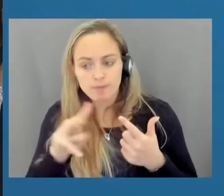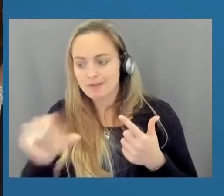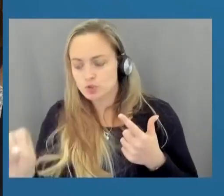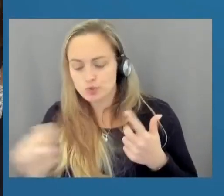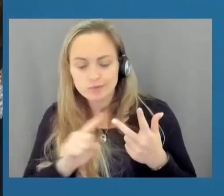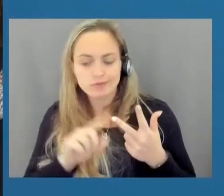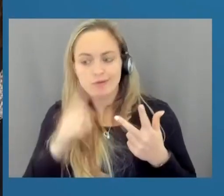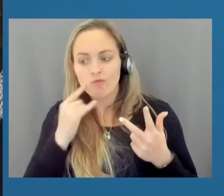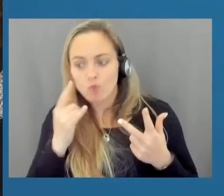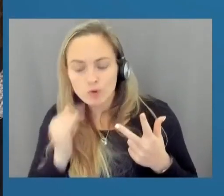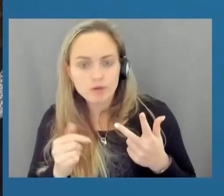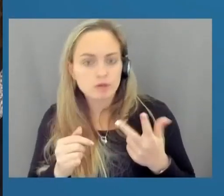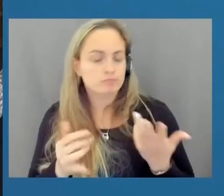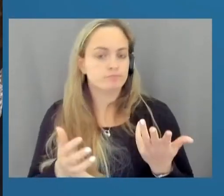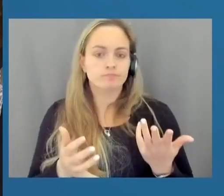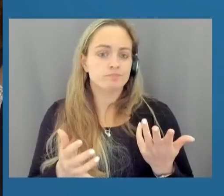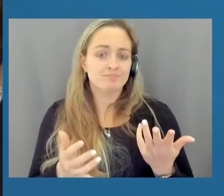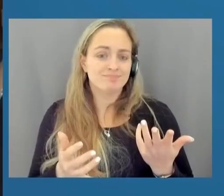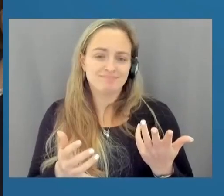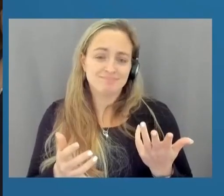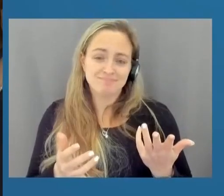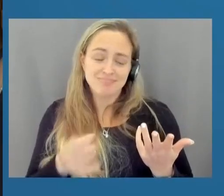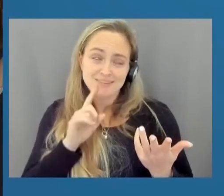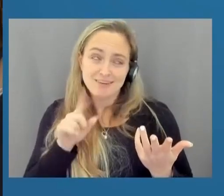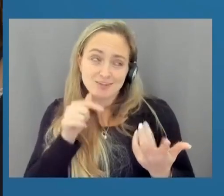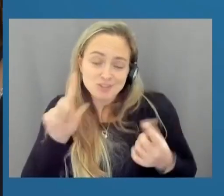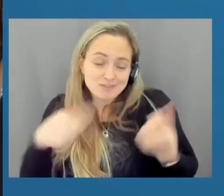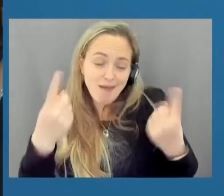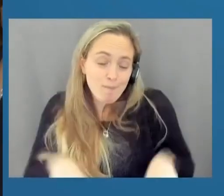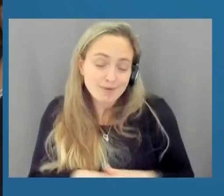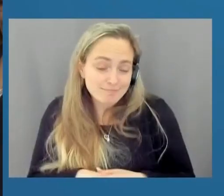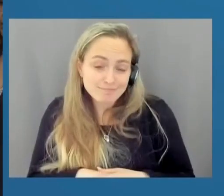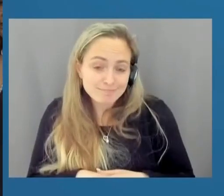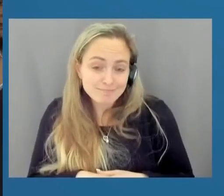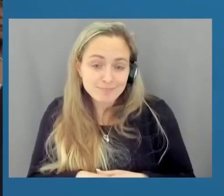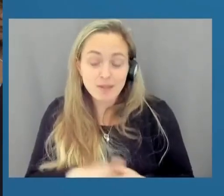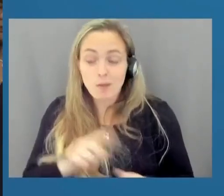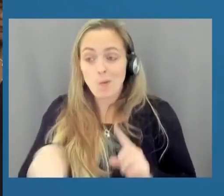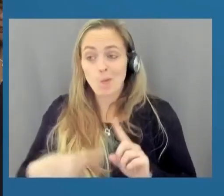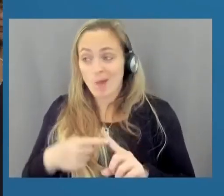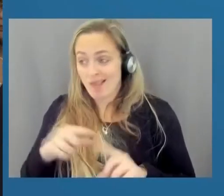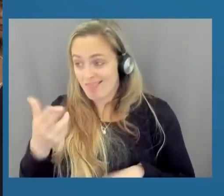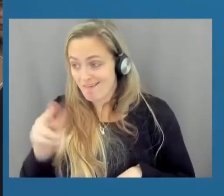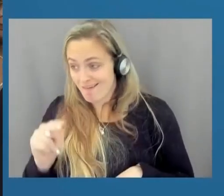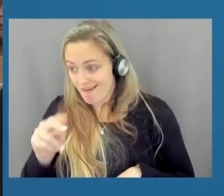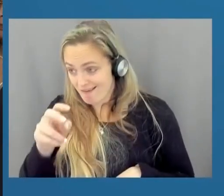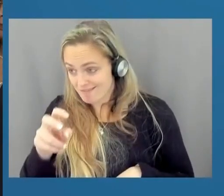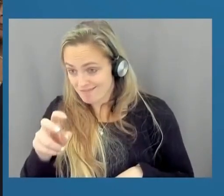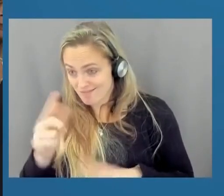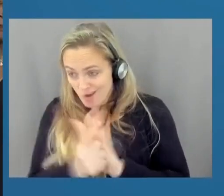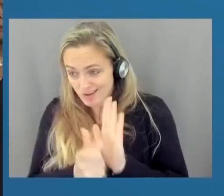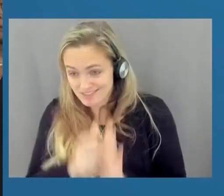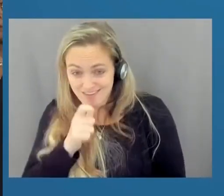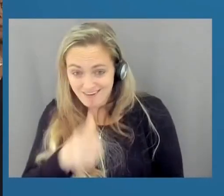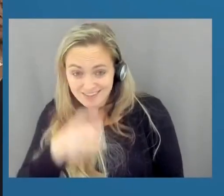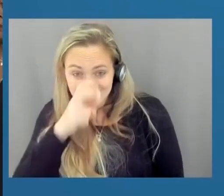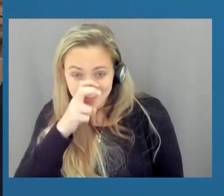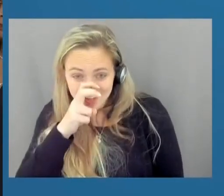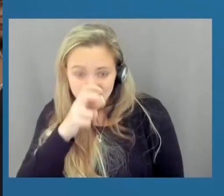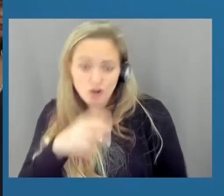It's not a coincidence that the gun violence is worse where the gun laws are worse, um, and as the governor pointed out they tend to be red states